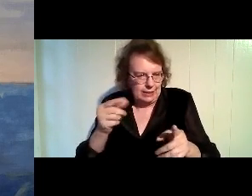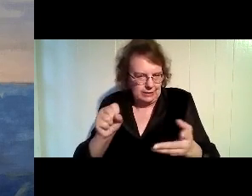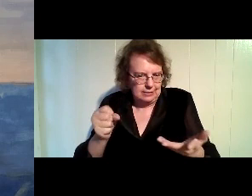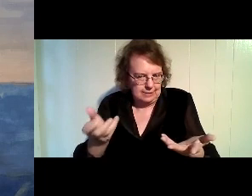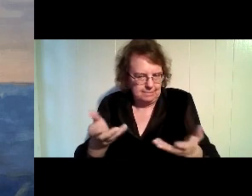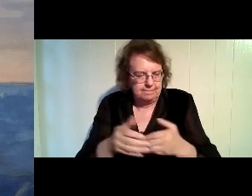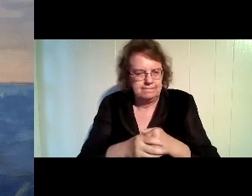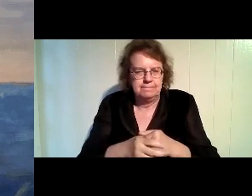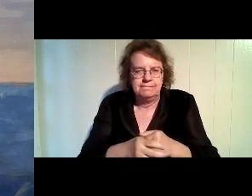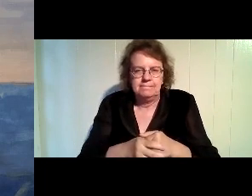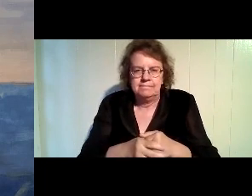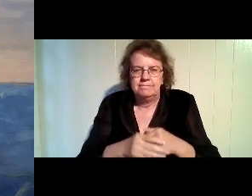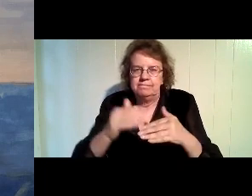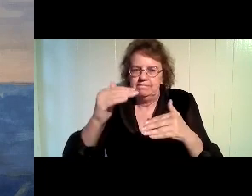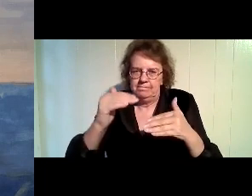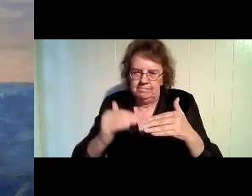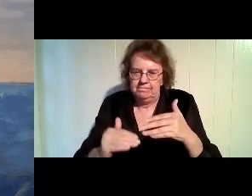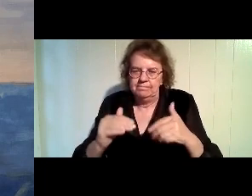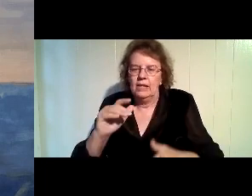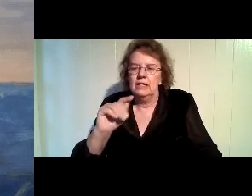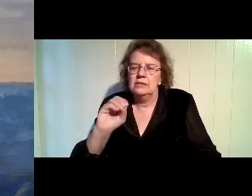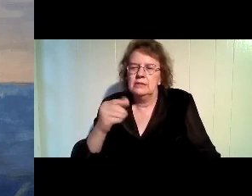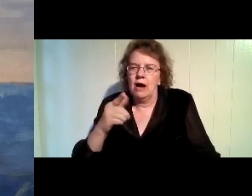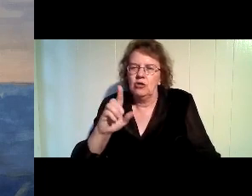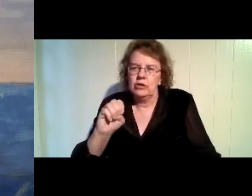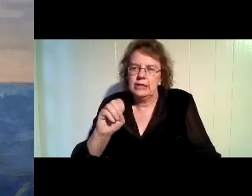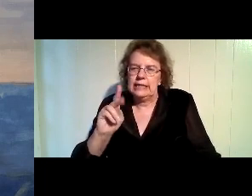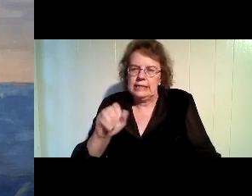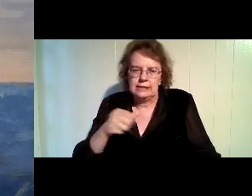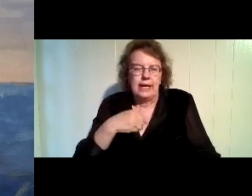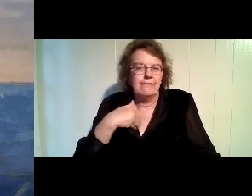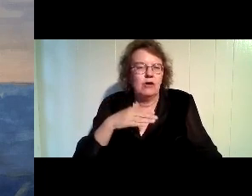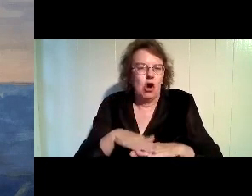Below that is togglekeys. I have this one on right now. I find this so helpful.